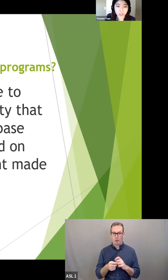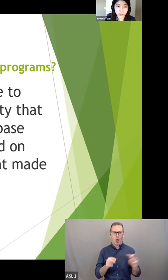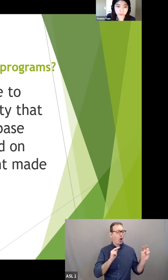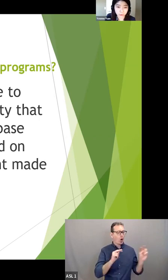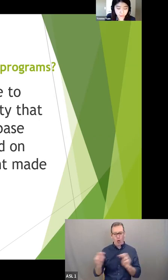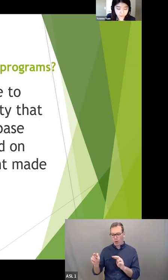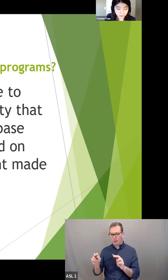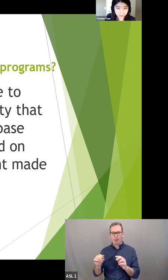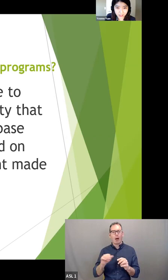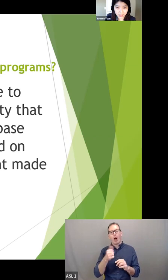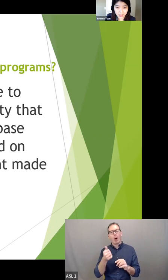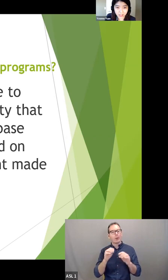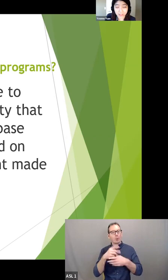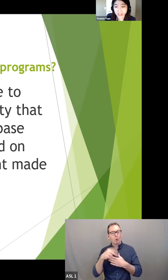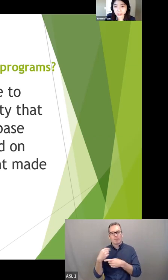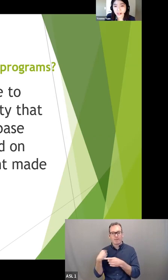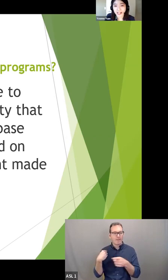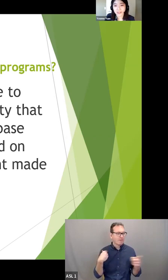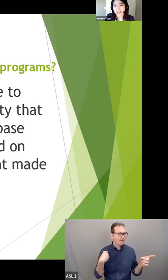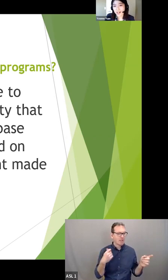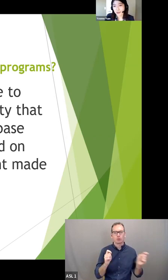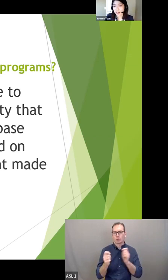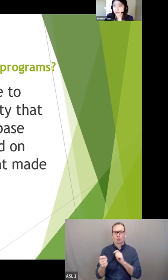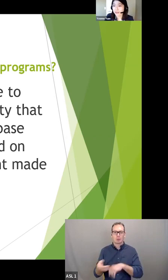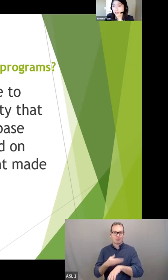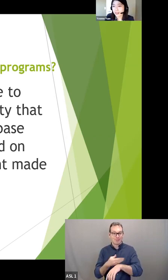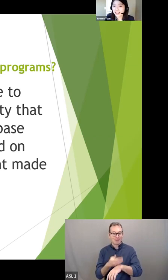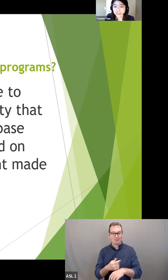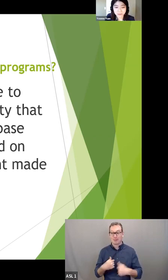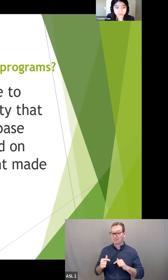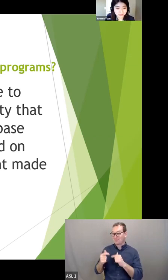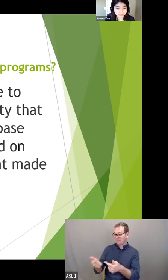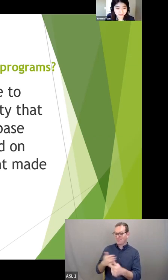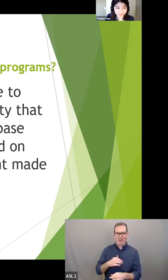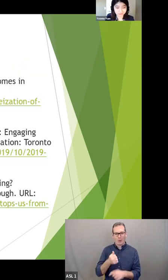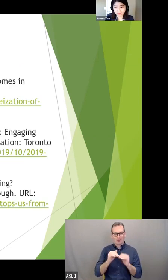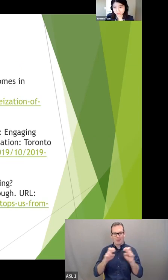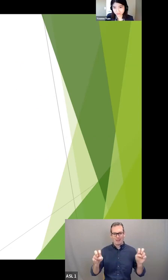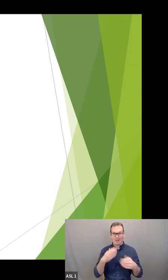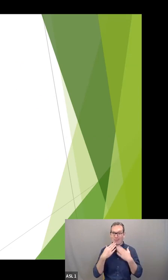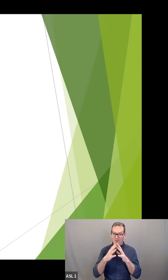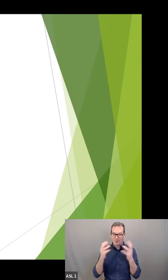larger reforms and thank you I give the sage back to my fellow panelists thank you Yvonne